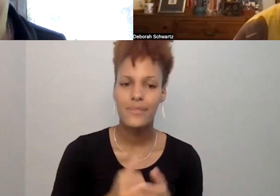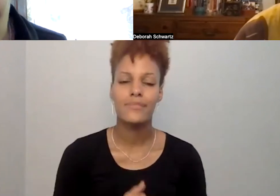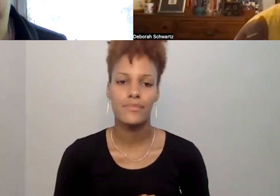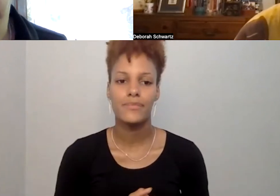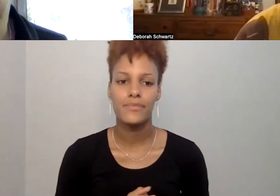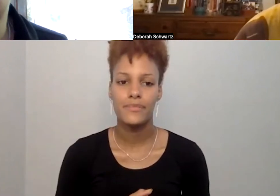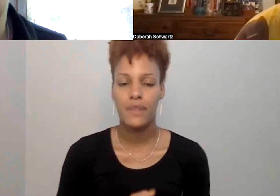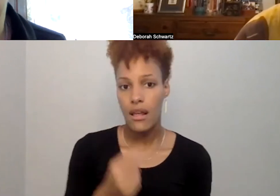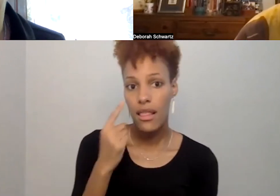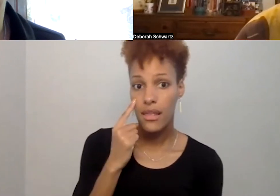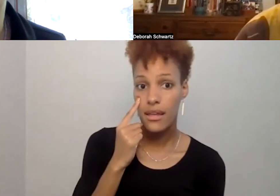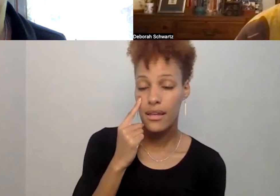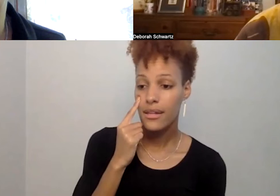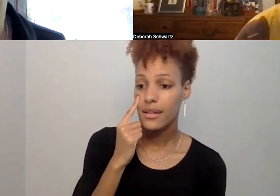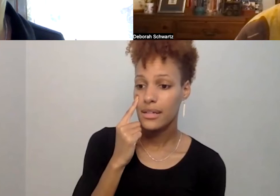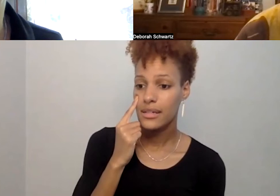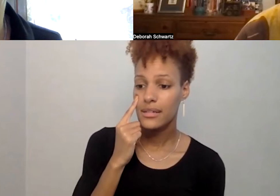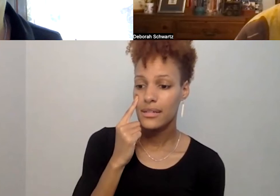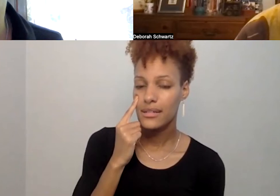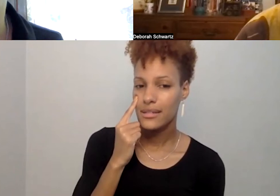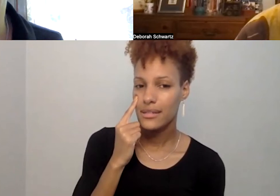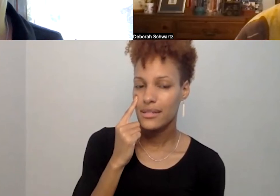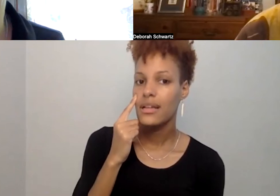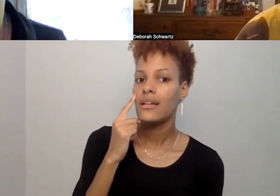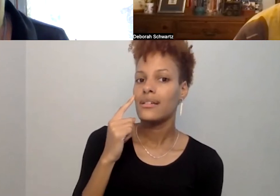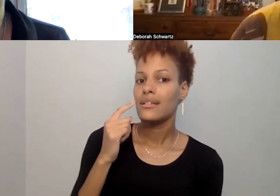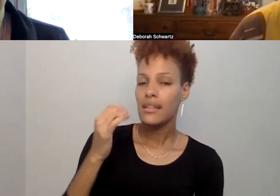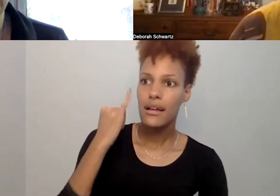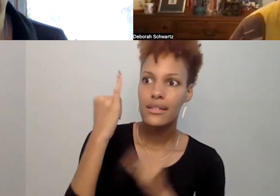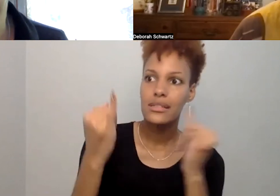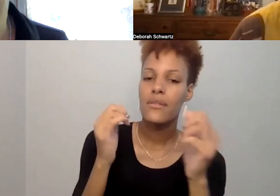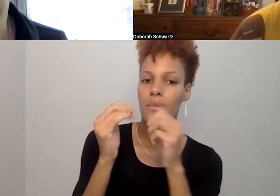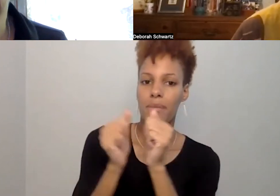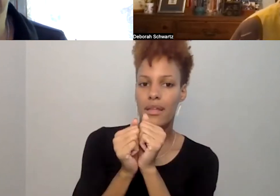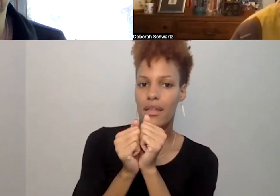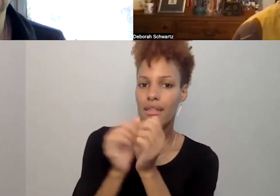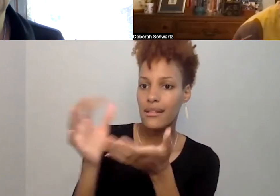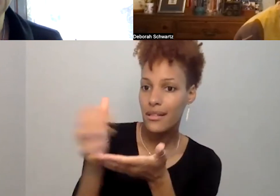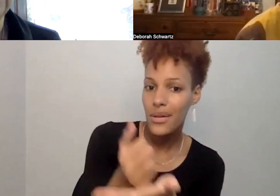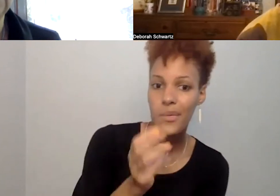idea, recently, that we've seen of curating wines, and curating clothing collections, and curating,